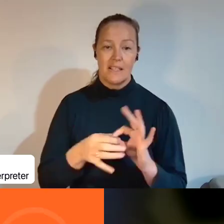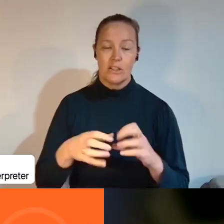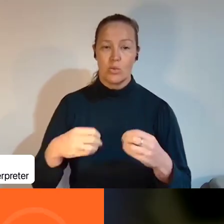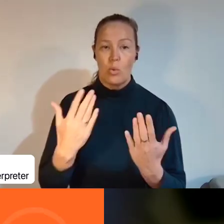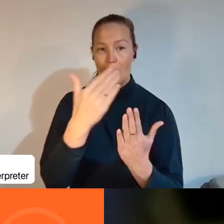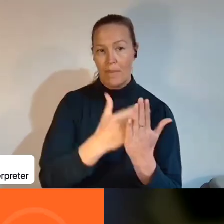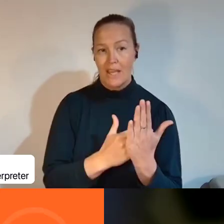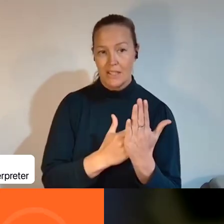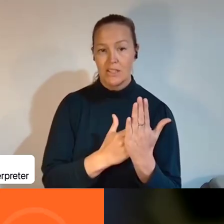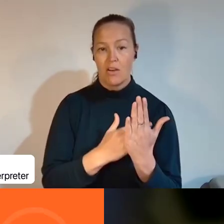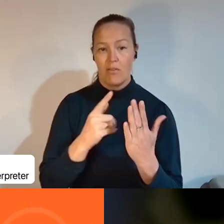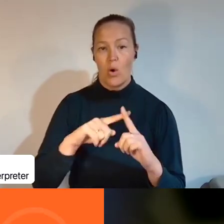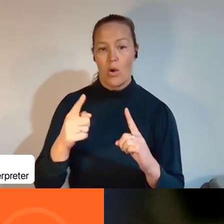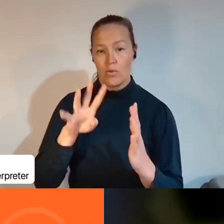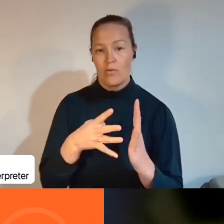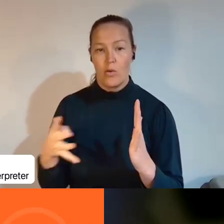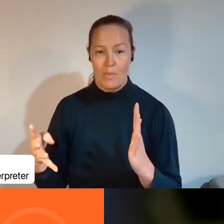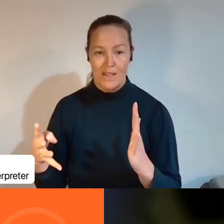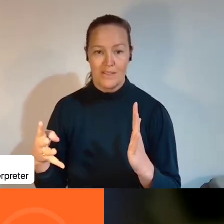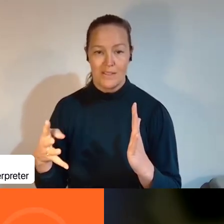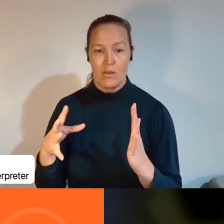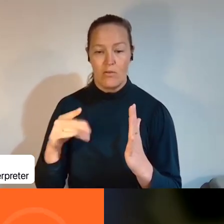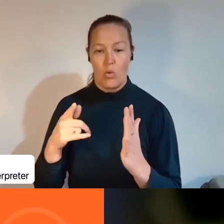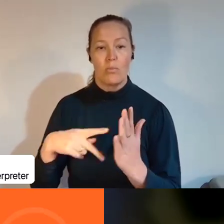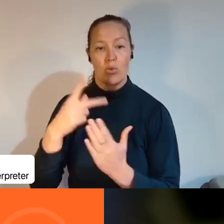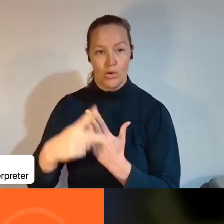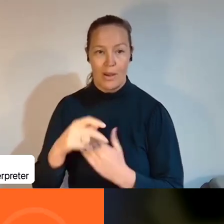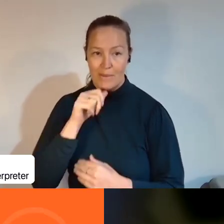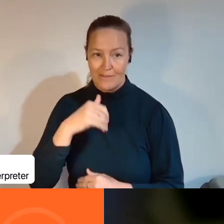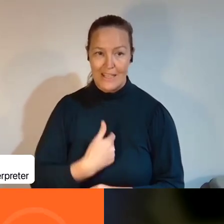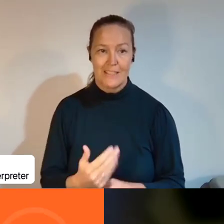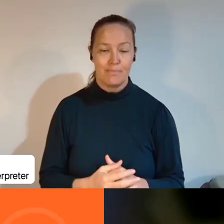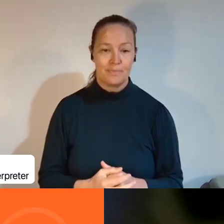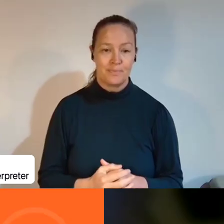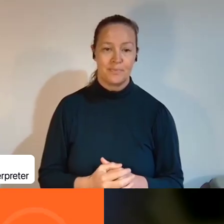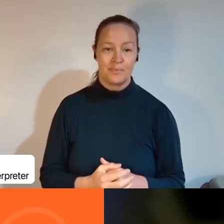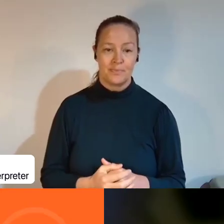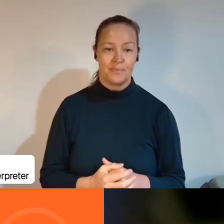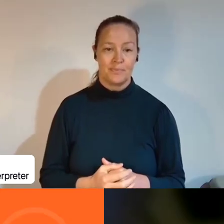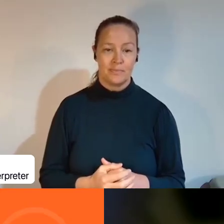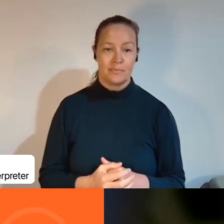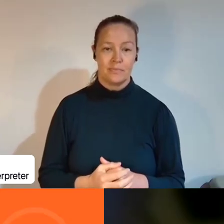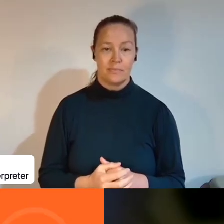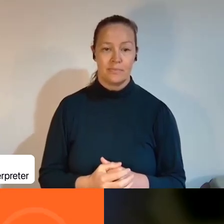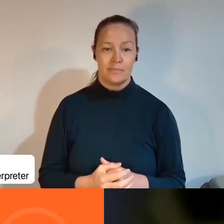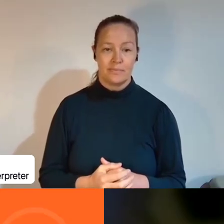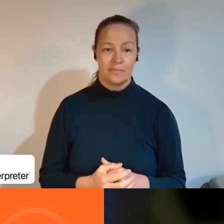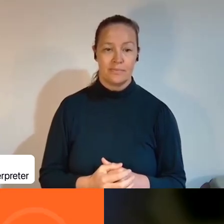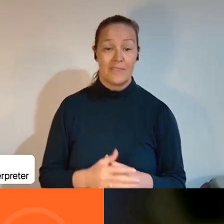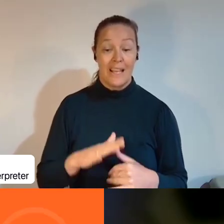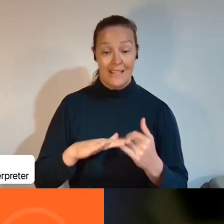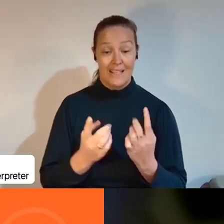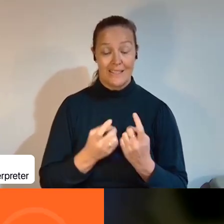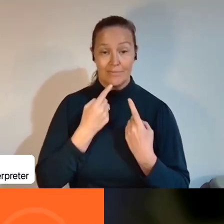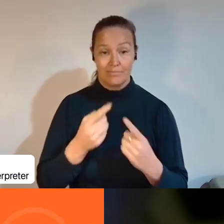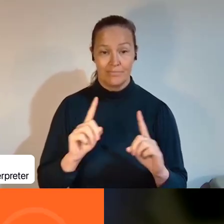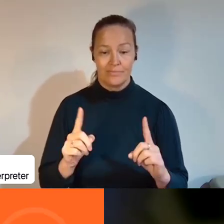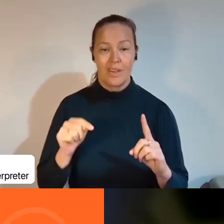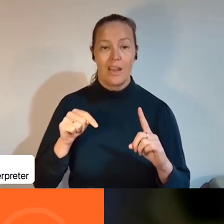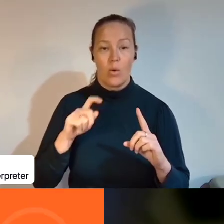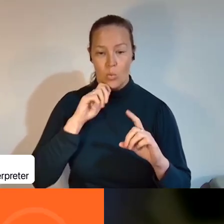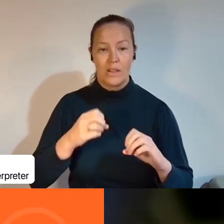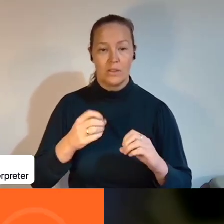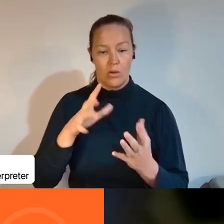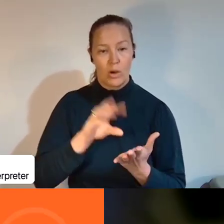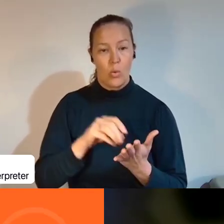alternative formats of the programme if needed. Lastly, this webinar is being recorded and will